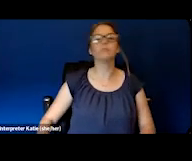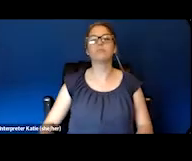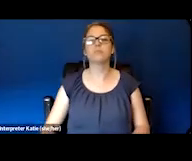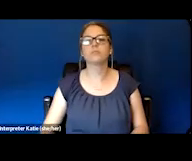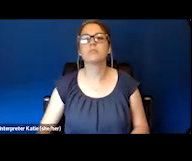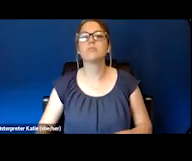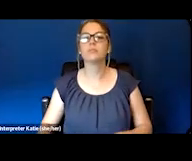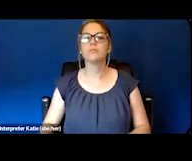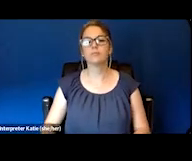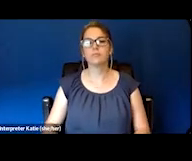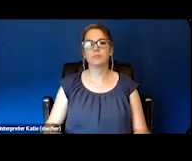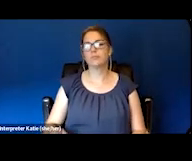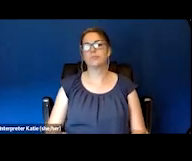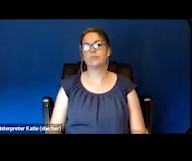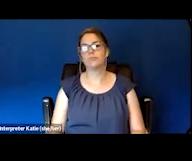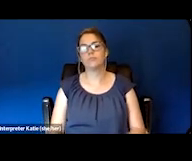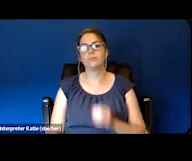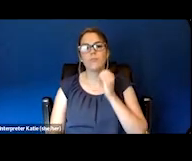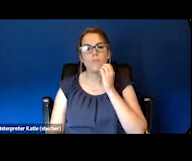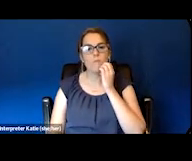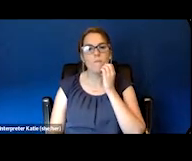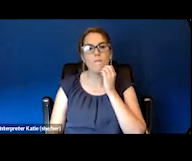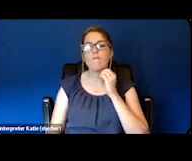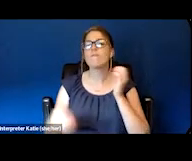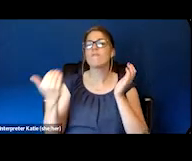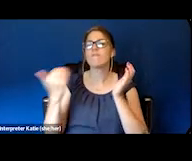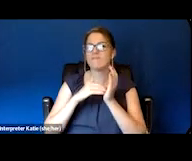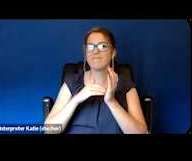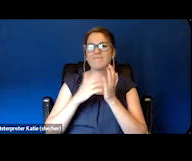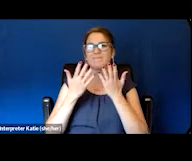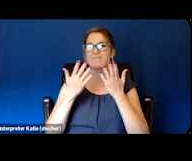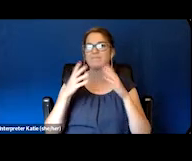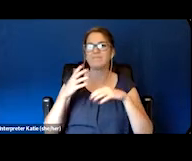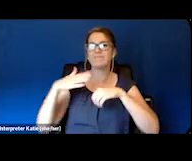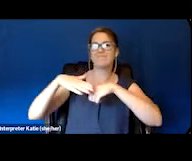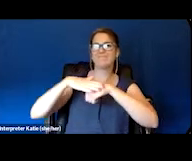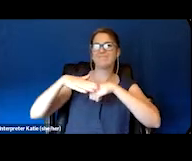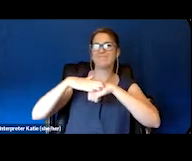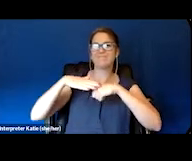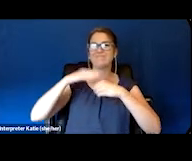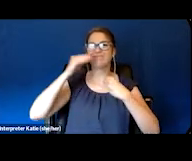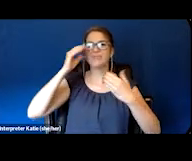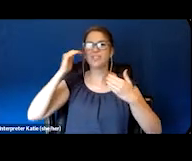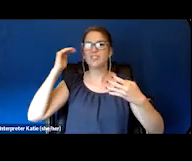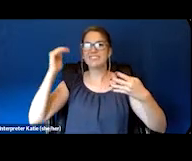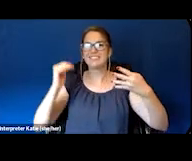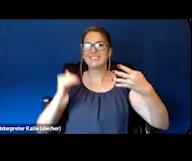And then of course these are, again, really high level just benefits of being able to actually assess and provide behavioral healthcare